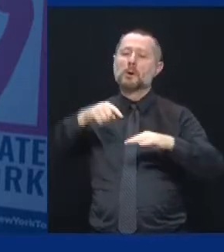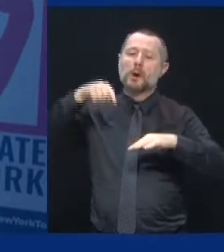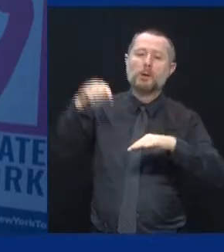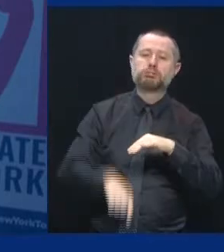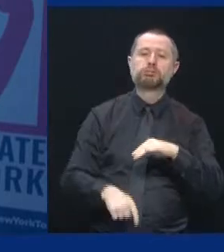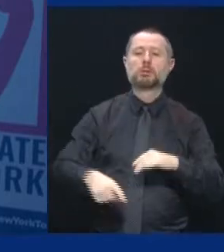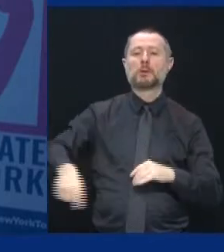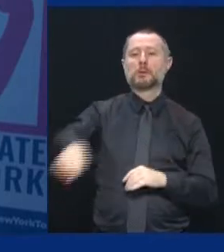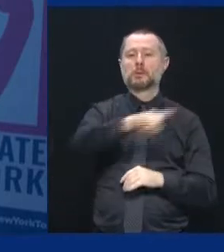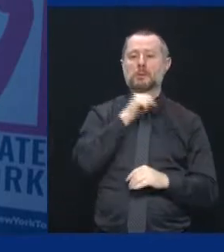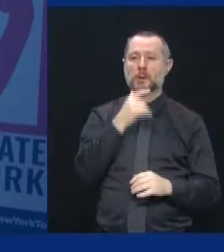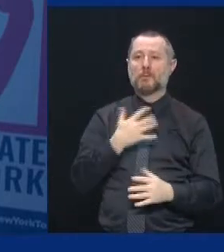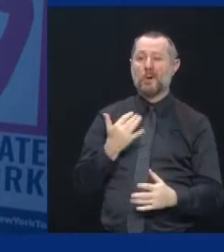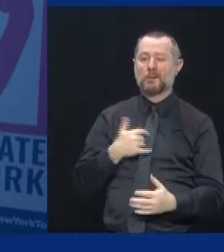IT'S MORE THAN HESITANCY.